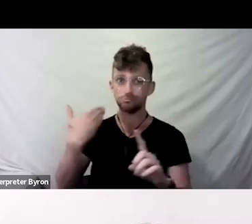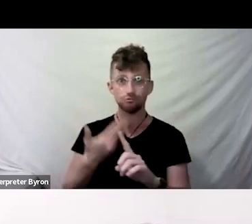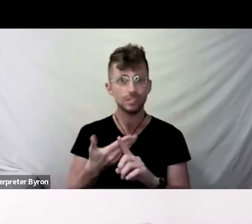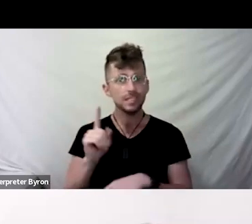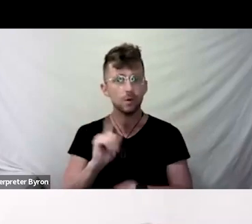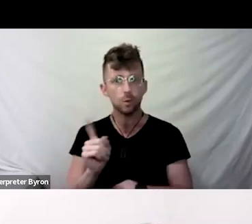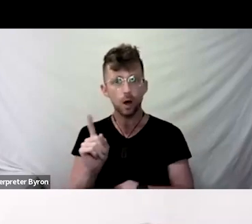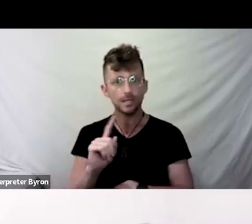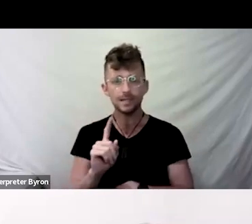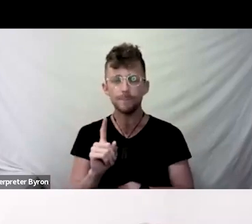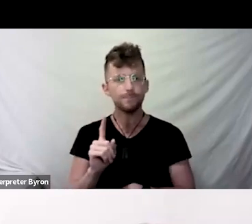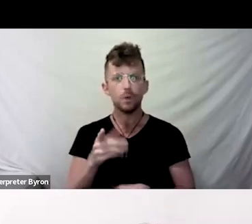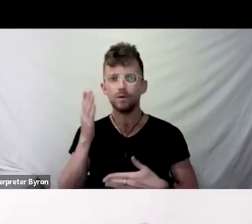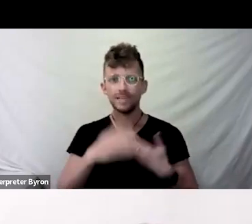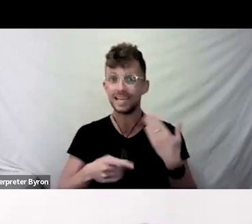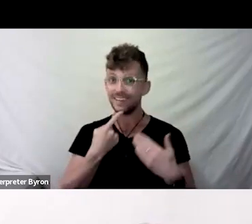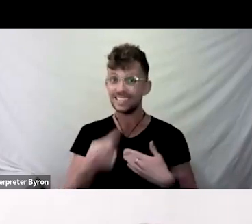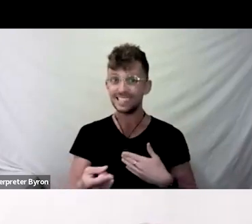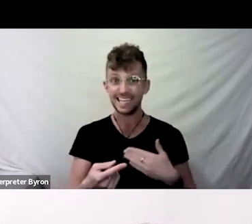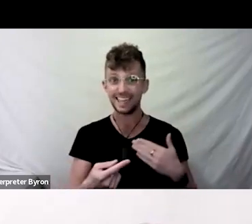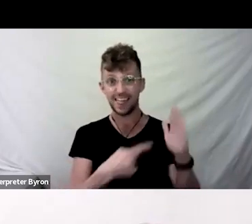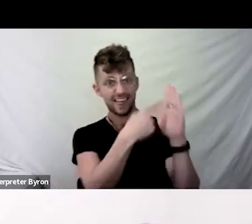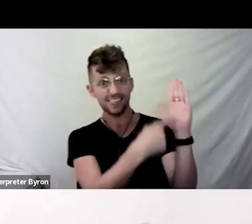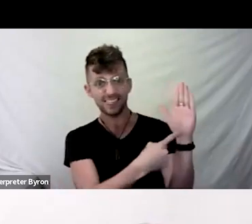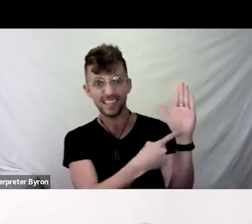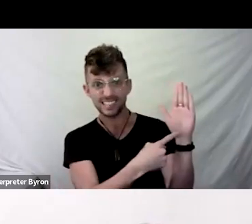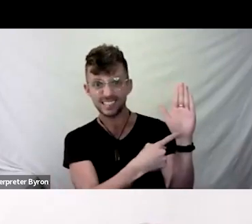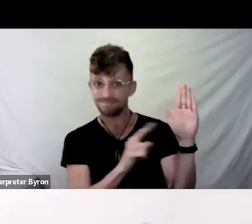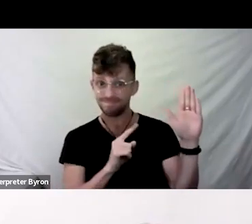the current way they’ve written is set in stone. The website itself is a living project.